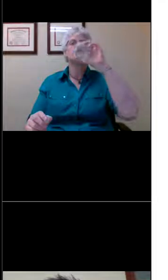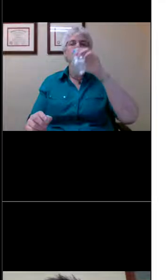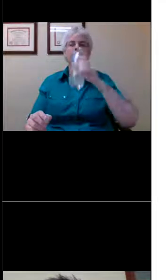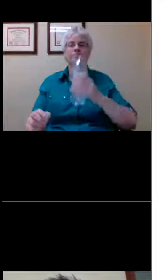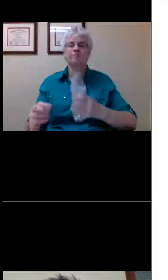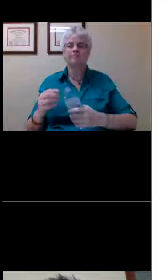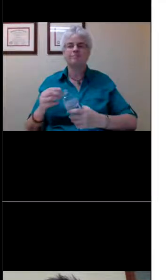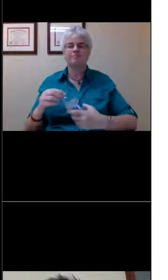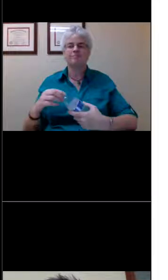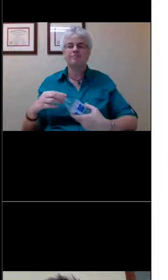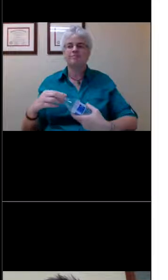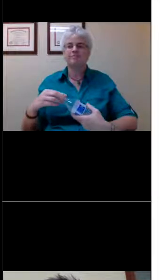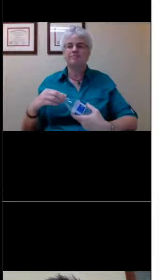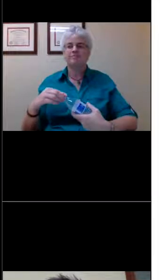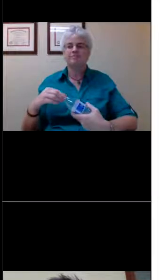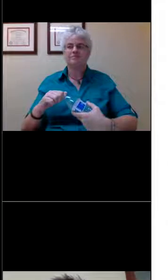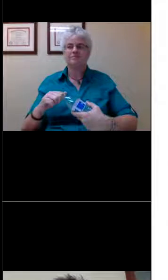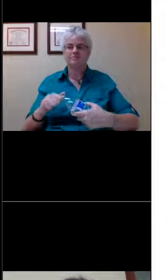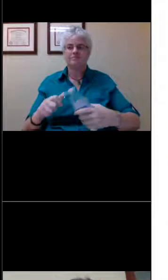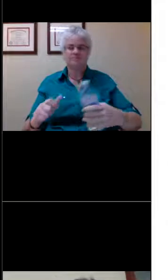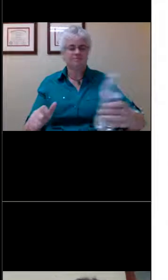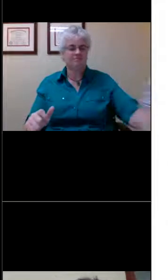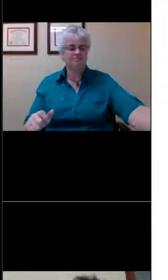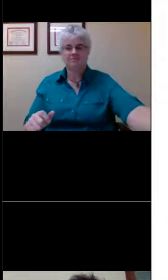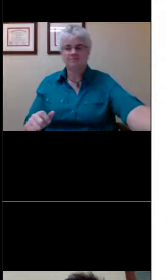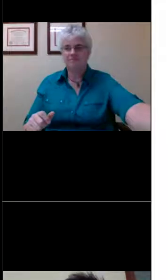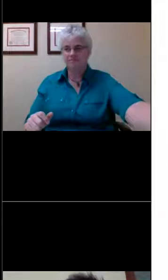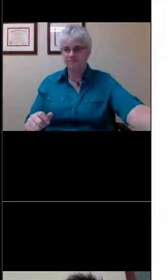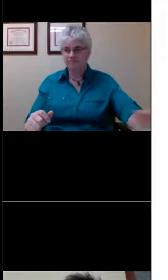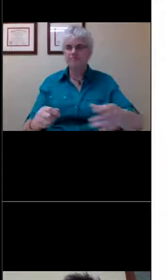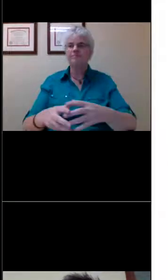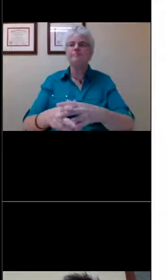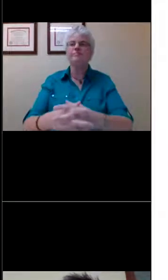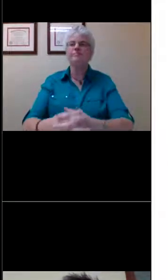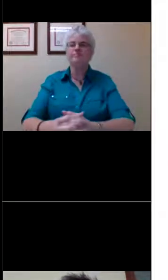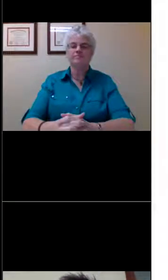go ahead and pass the mic and the keyboard to Skye who will introduce